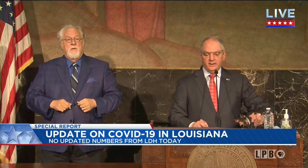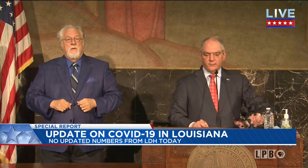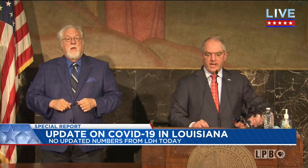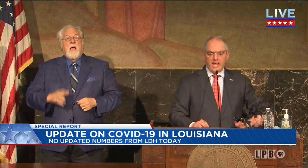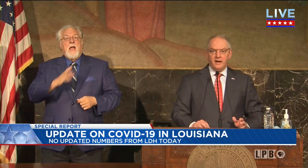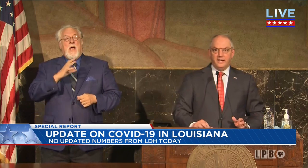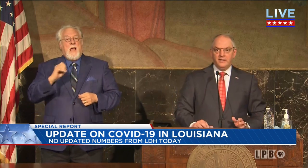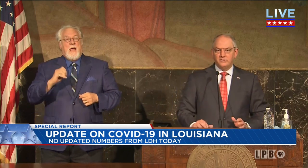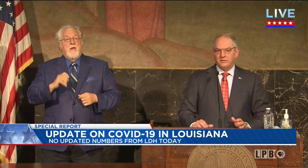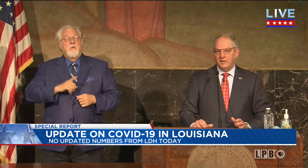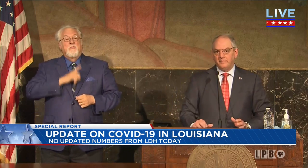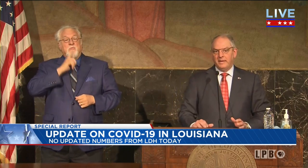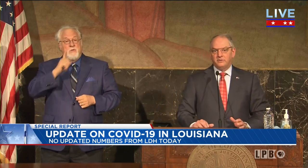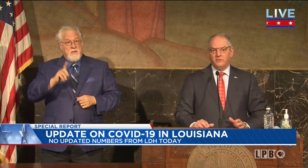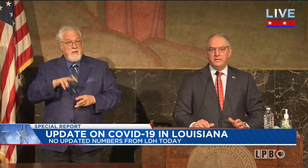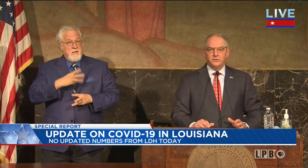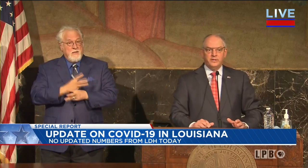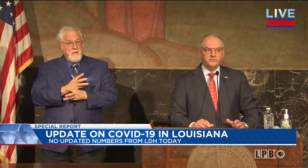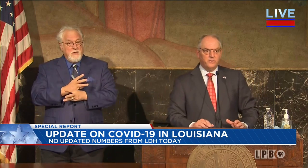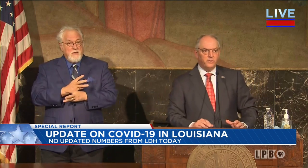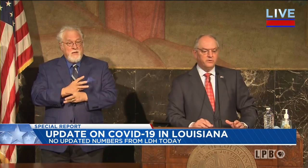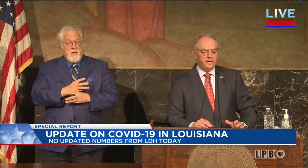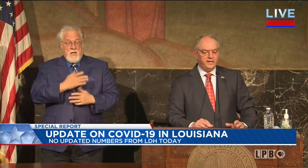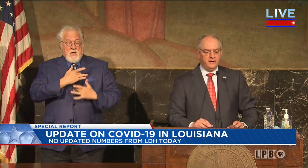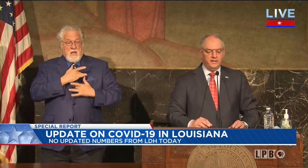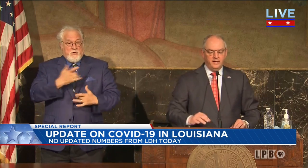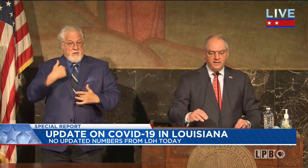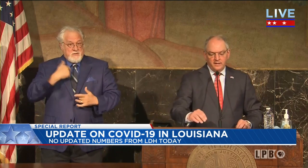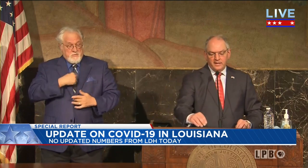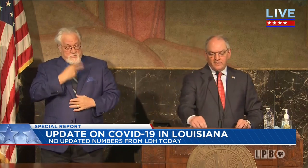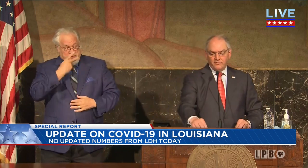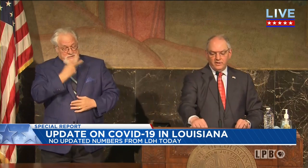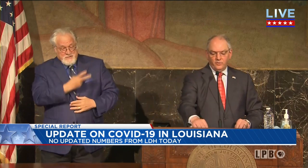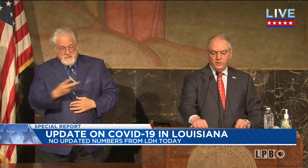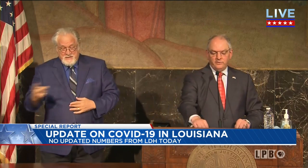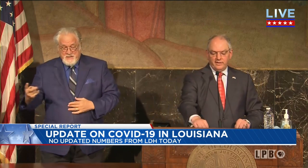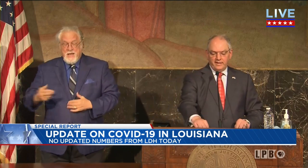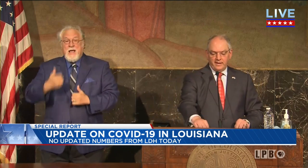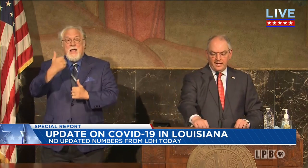IT IS HERE WITH US AND PRESENT IN EVERY COMMUNITY ACROSS THE STATE OF LOUISIANA.